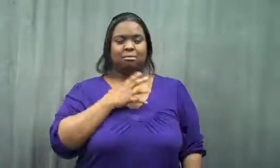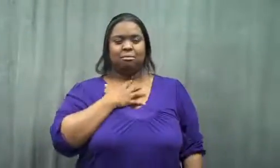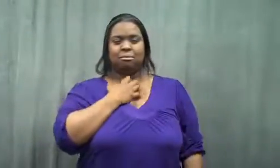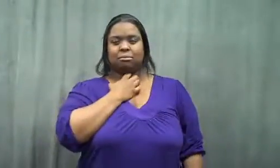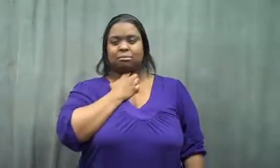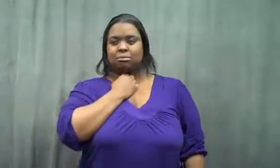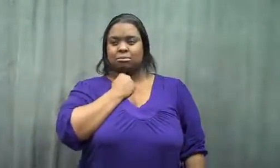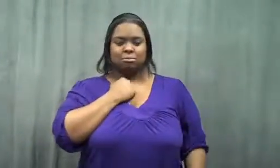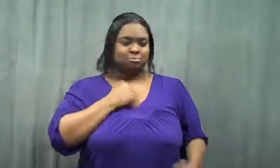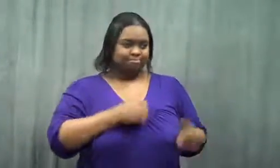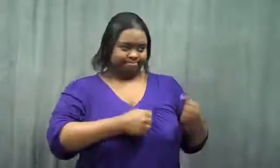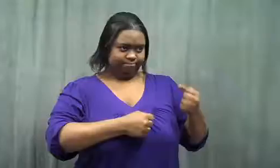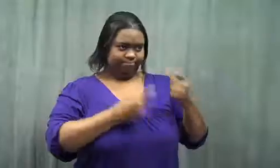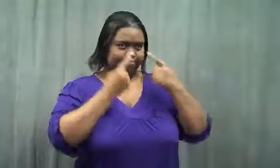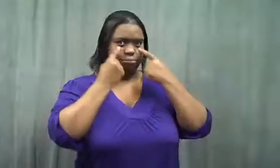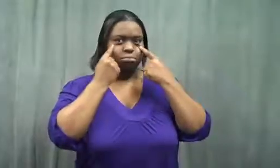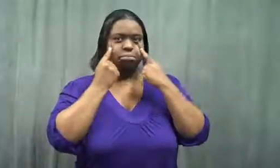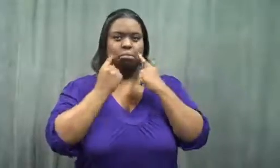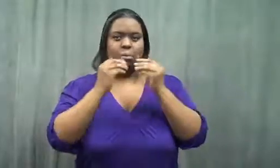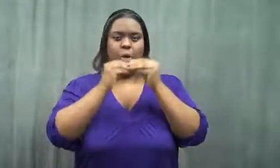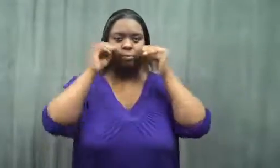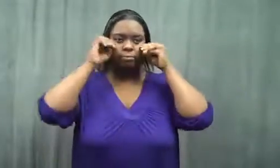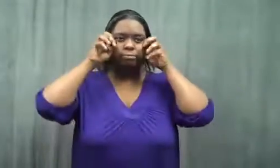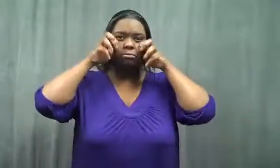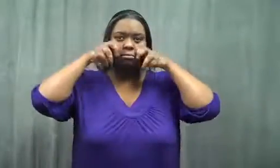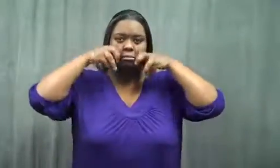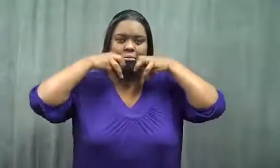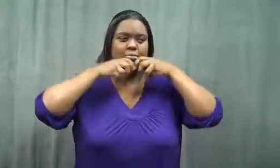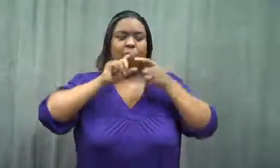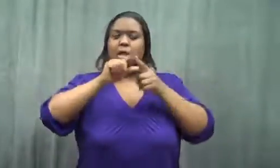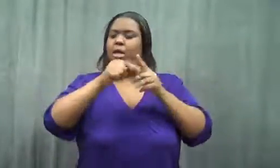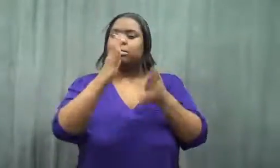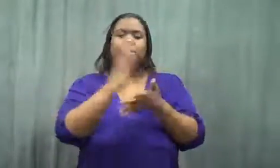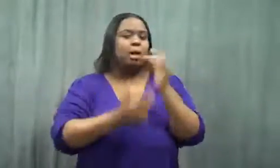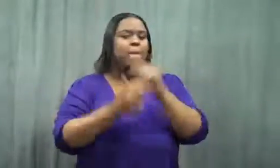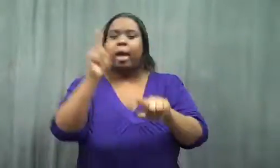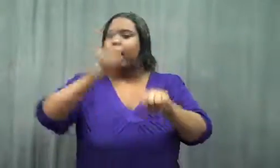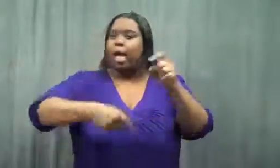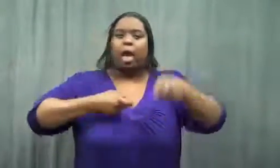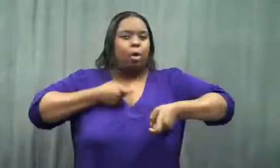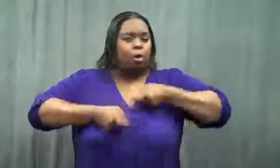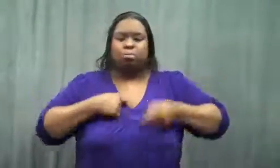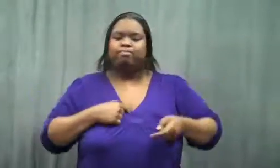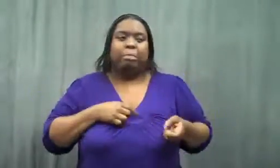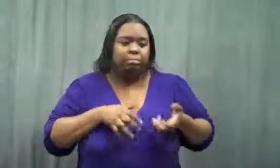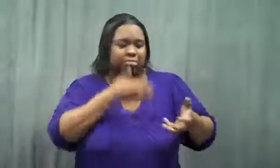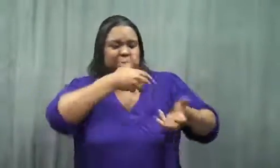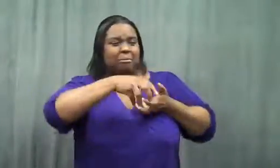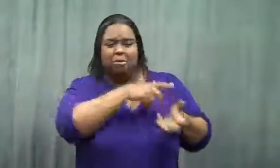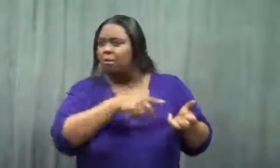I tried not to laugh, tears are running down my face, finally I did laugh.